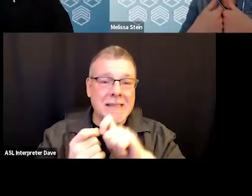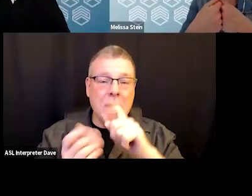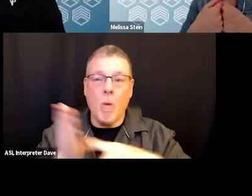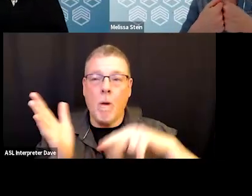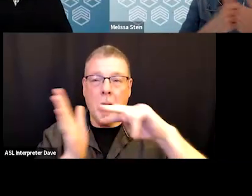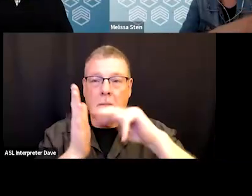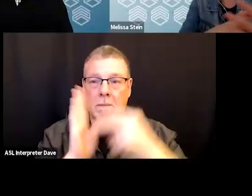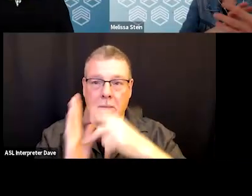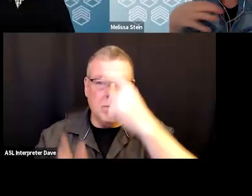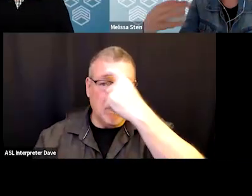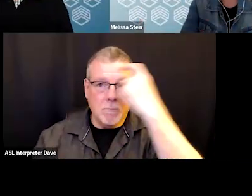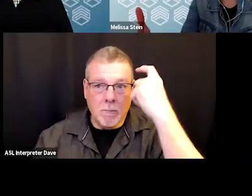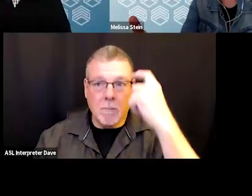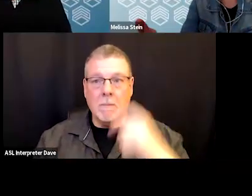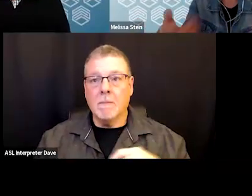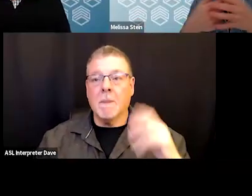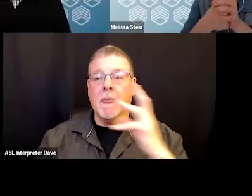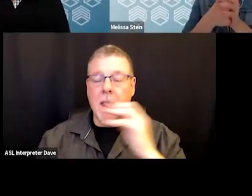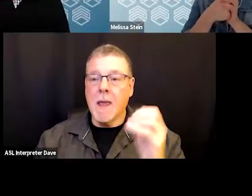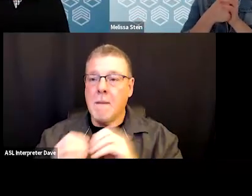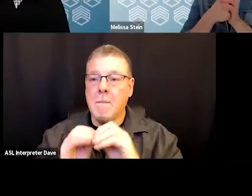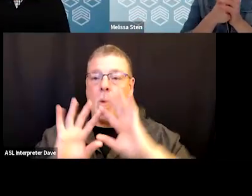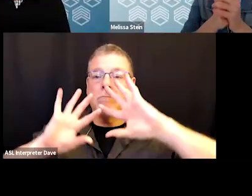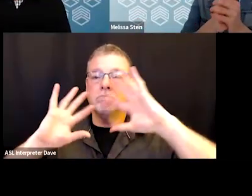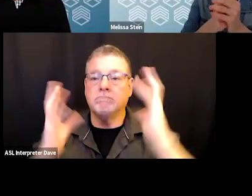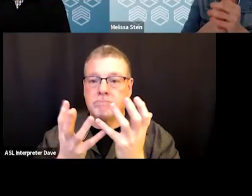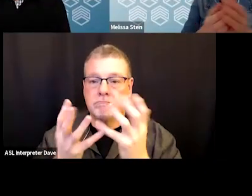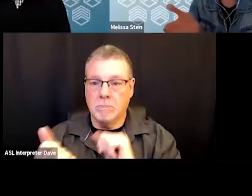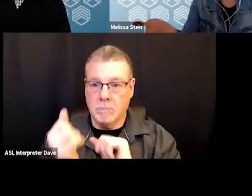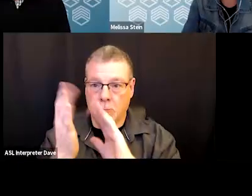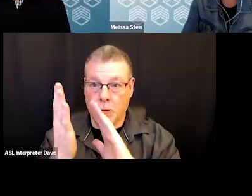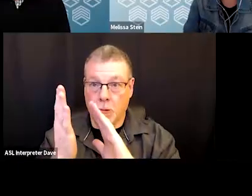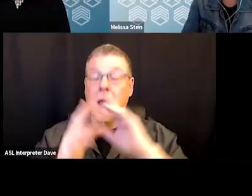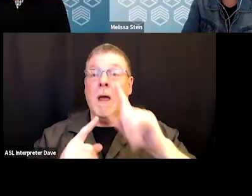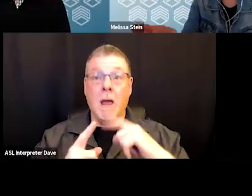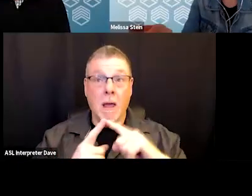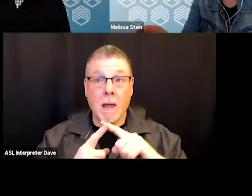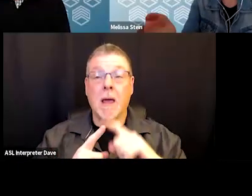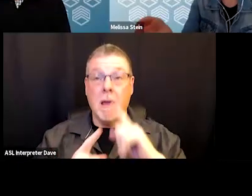and a more comprehensive approach to trauma. And then that would build the foundation